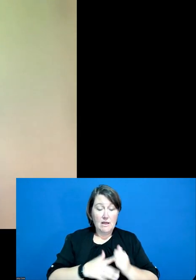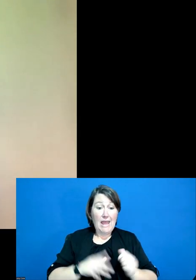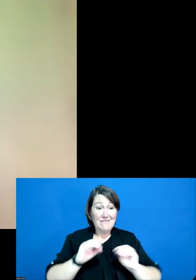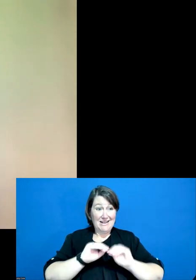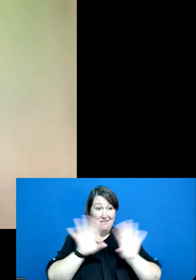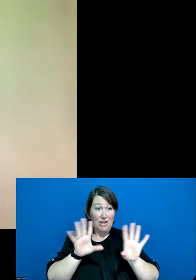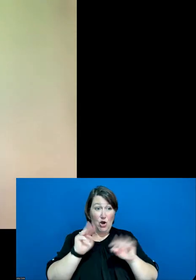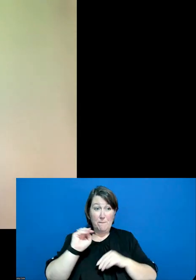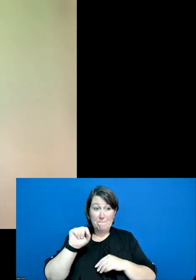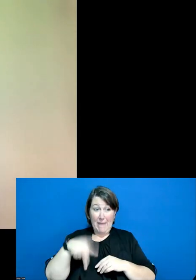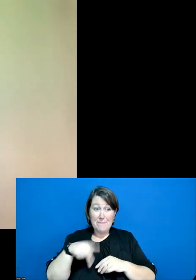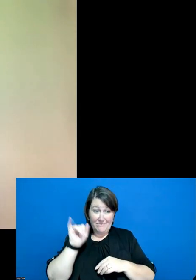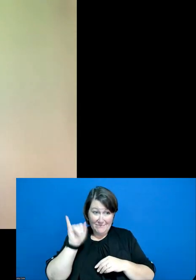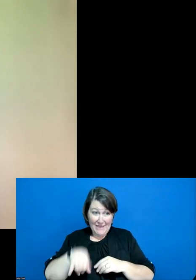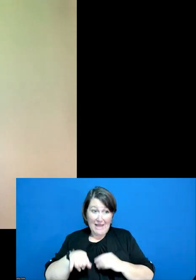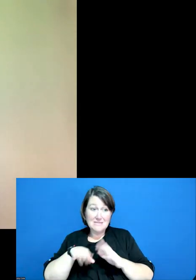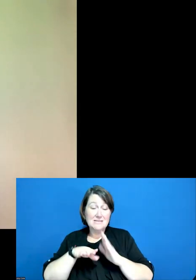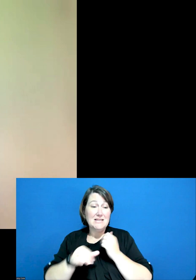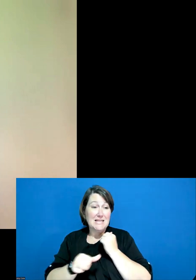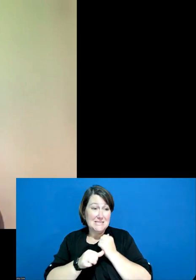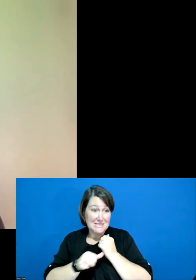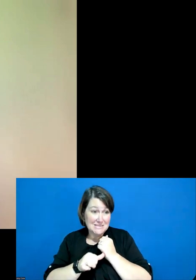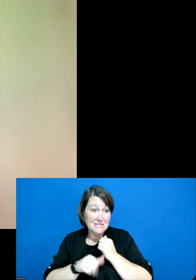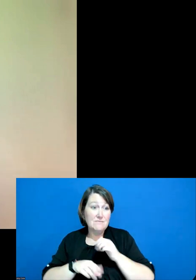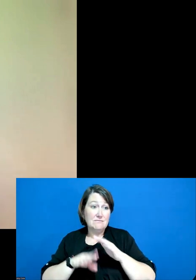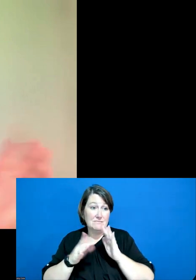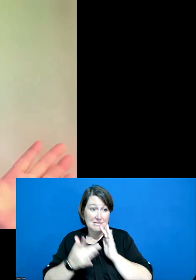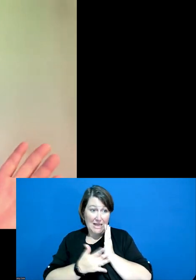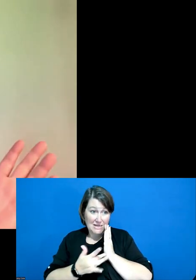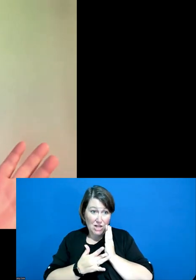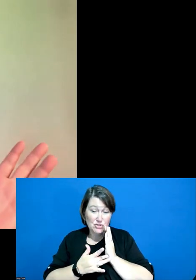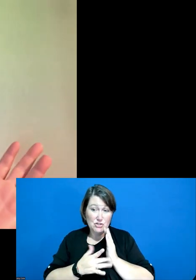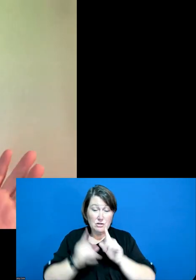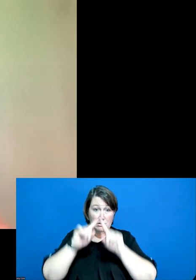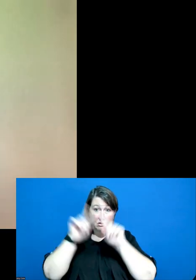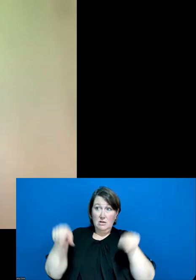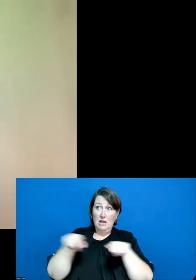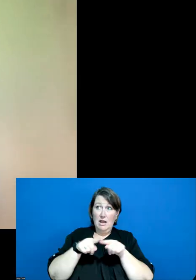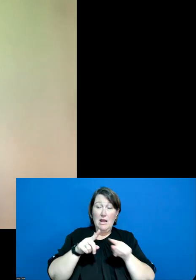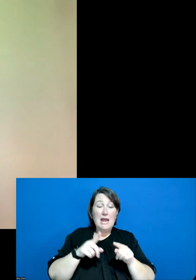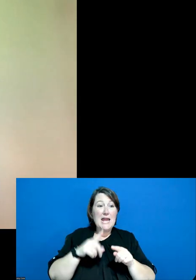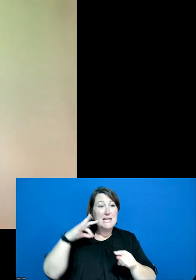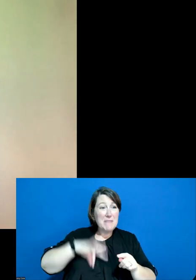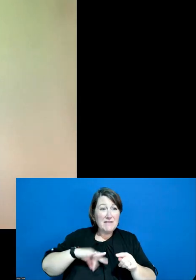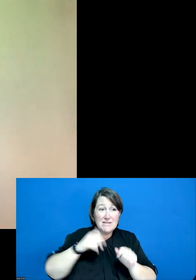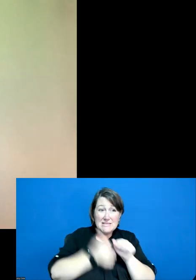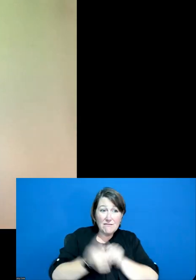And there's a study that actually looked at wearing it for everybody. Even the hearing people liked it.